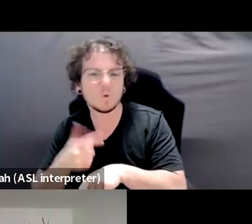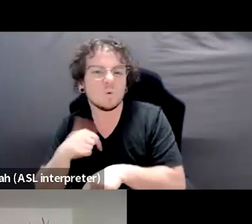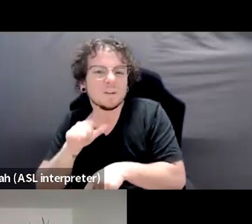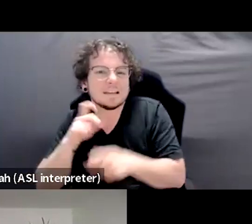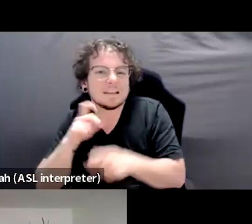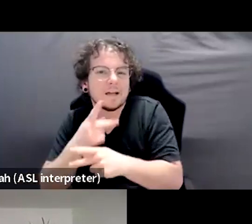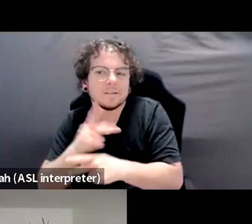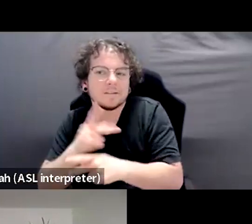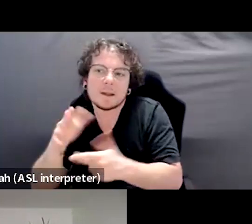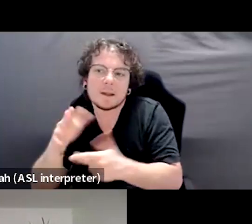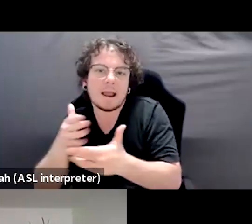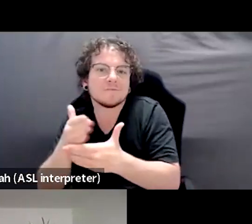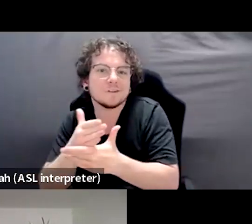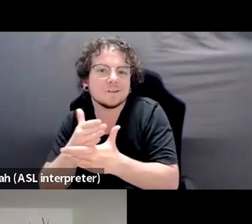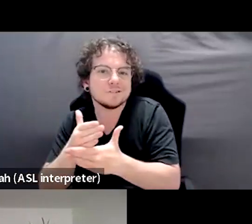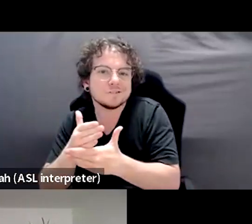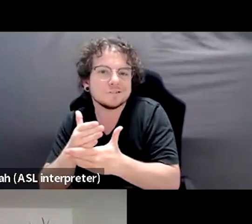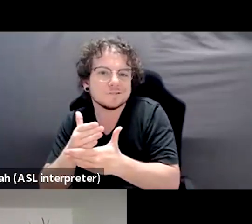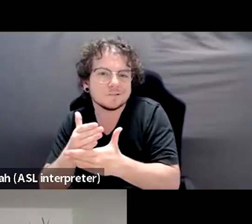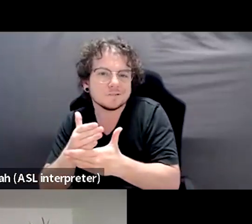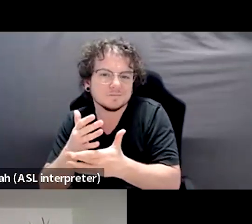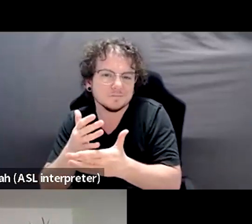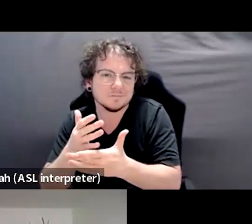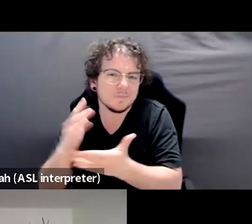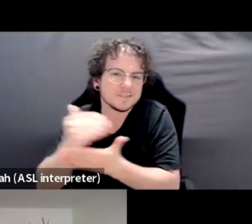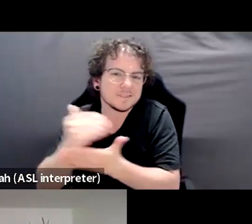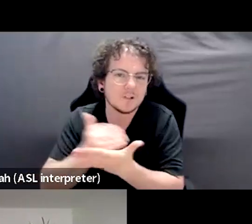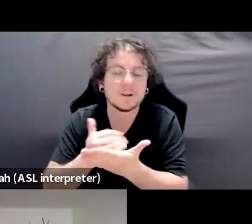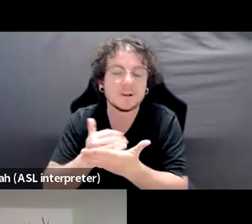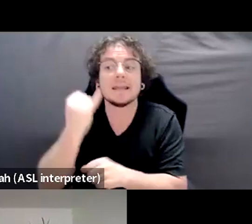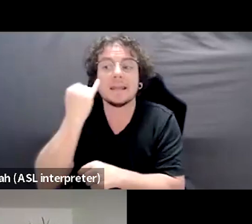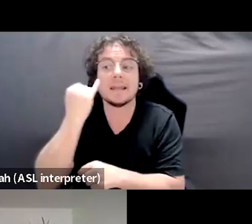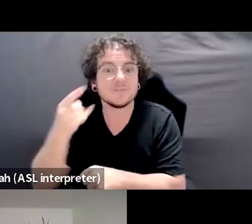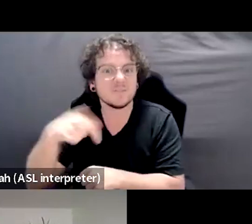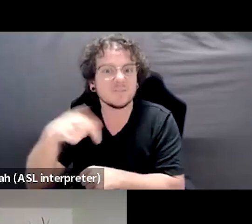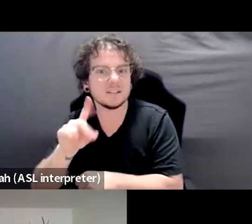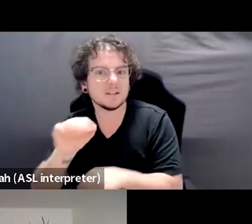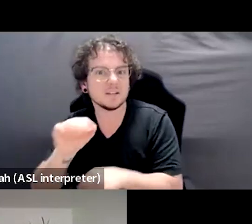their salary would be against full-time if they had worked full-time hours, which isn't perfect